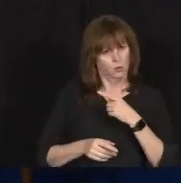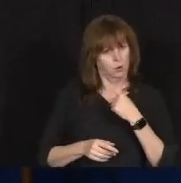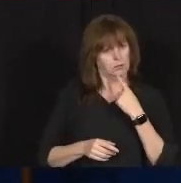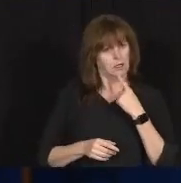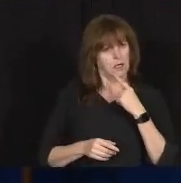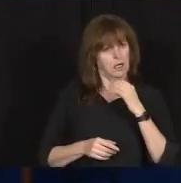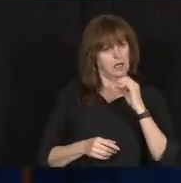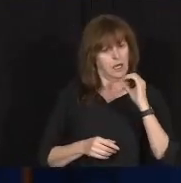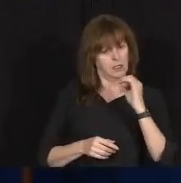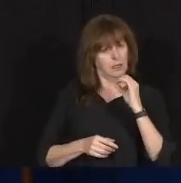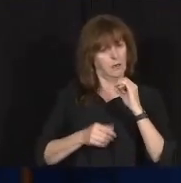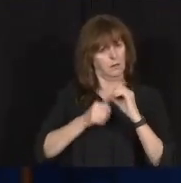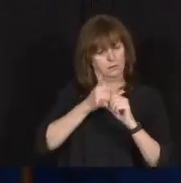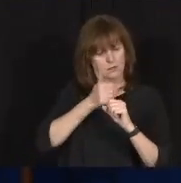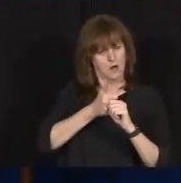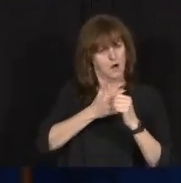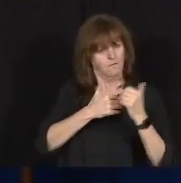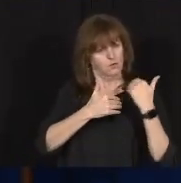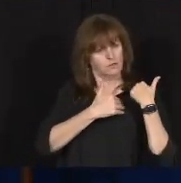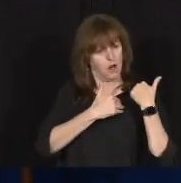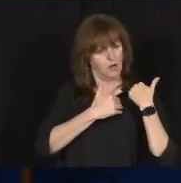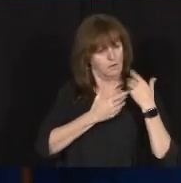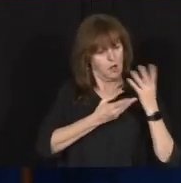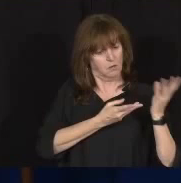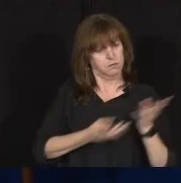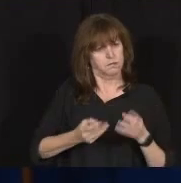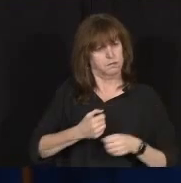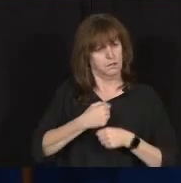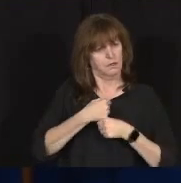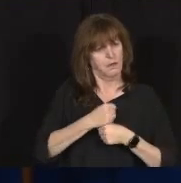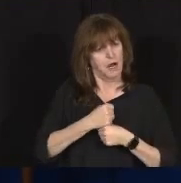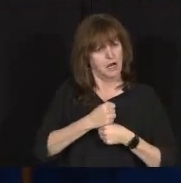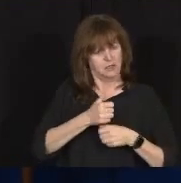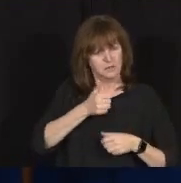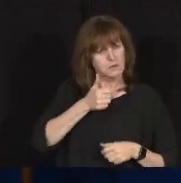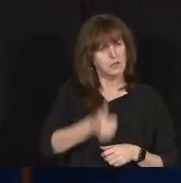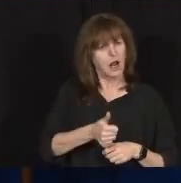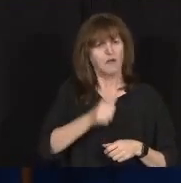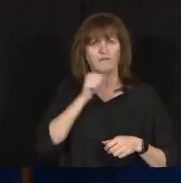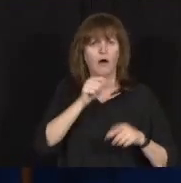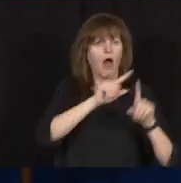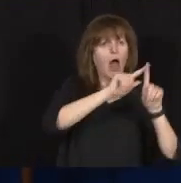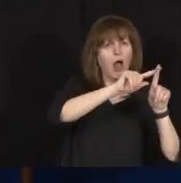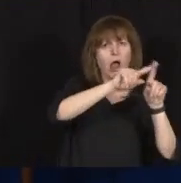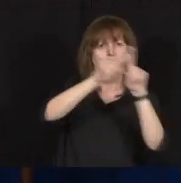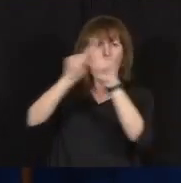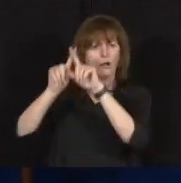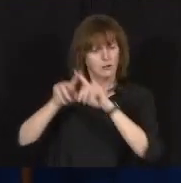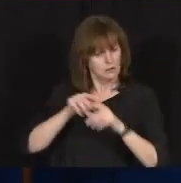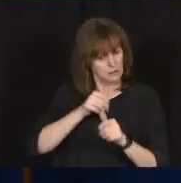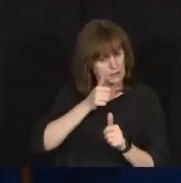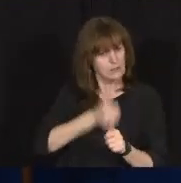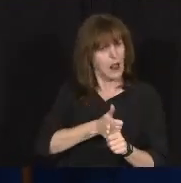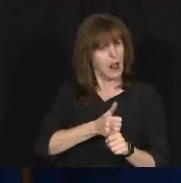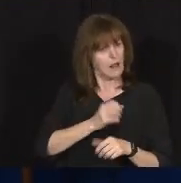ow long do you think will take for the province to be able to produce enough supplies for the province and as well, w